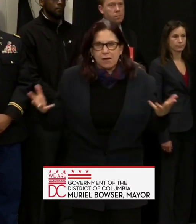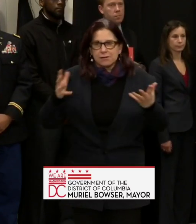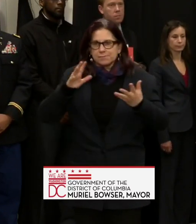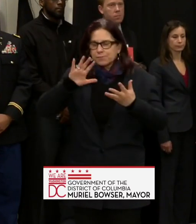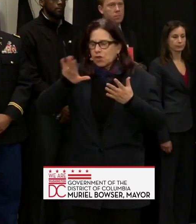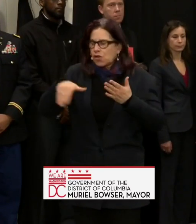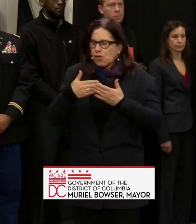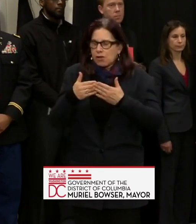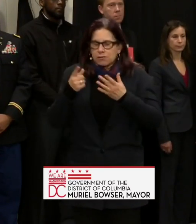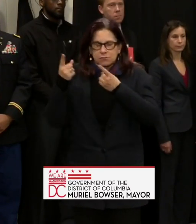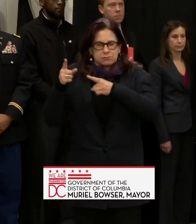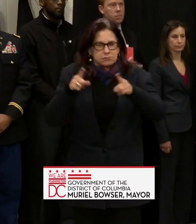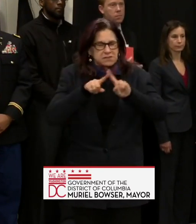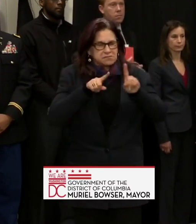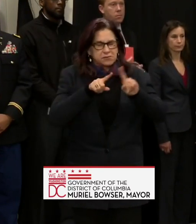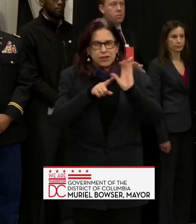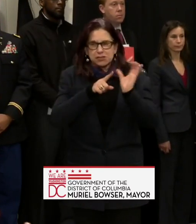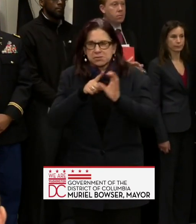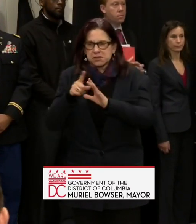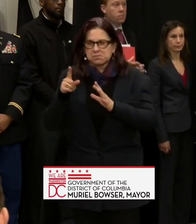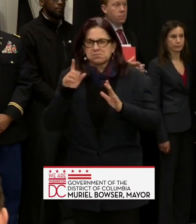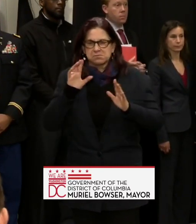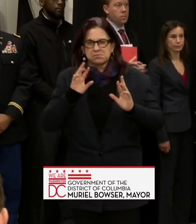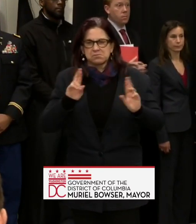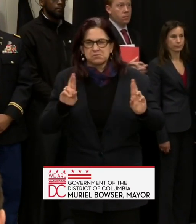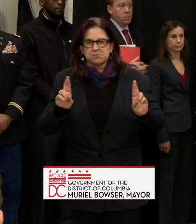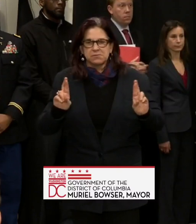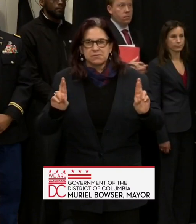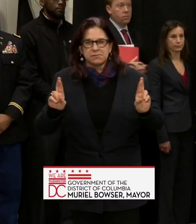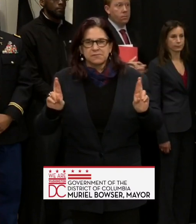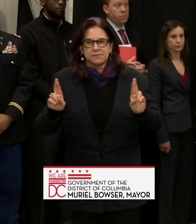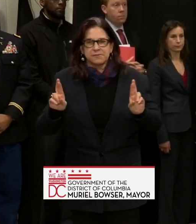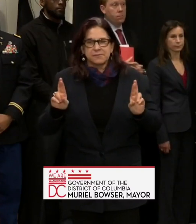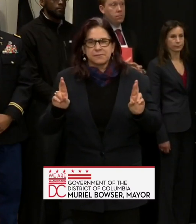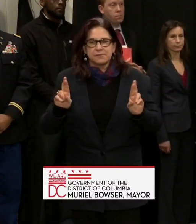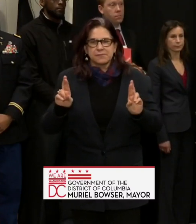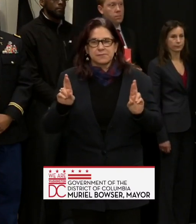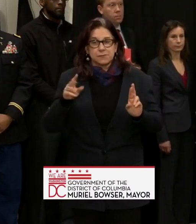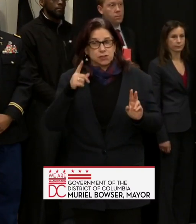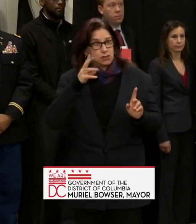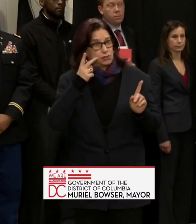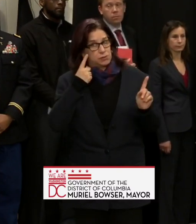HEARD DIRECTOR GELDART TALK ABOUT OUR PREPARATIONS FOR THE